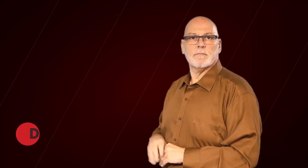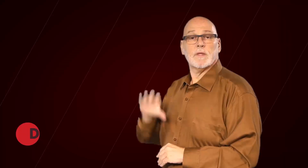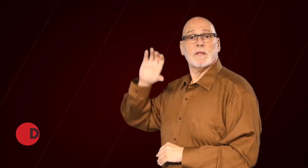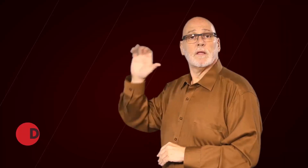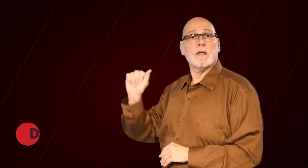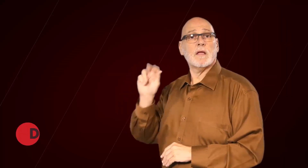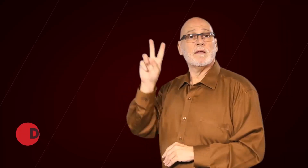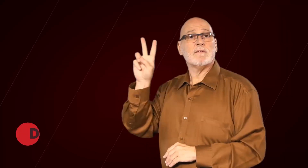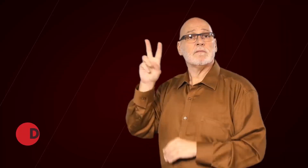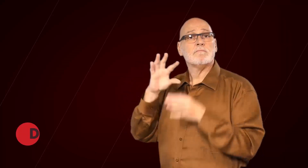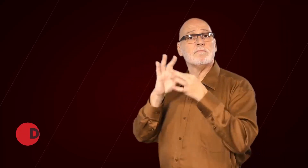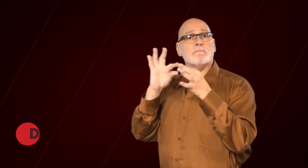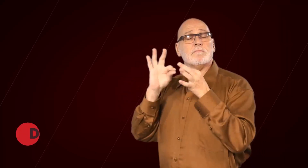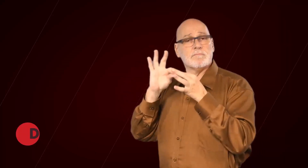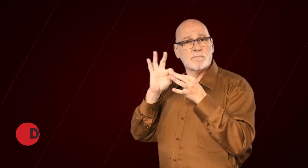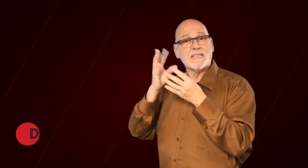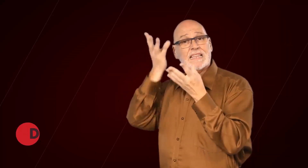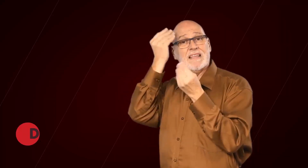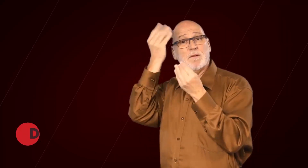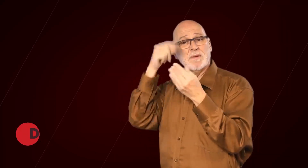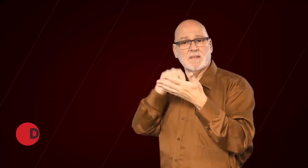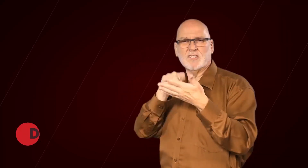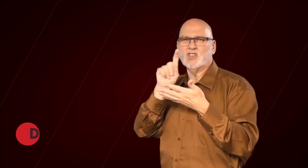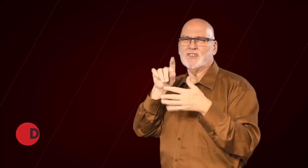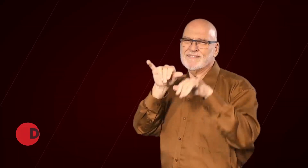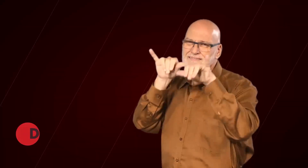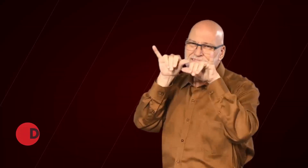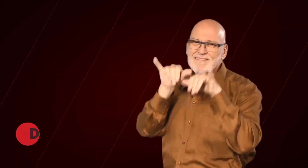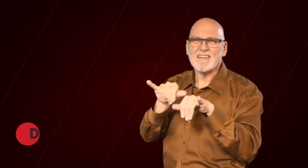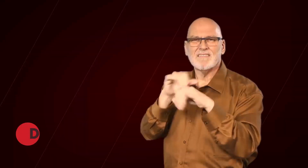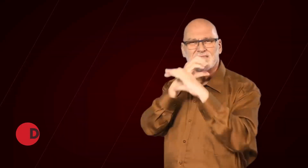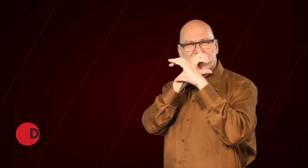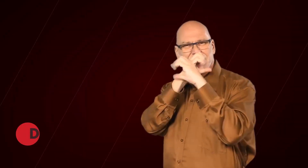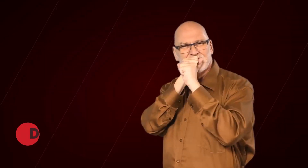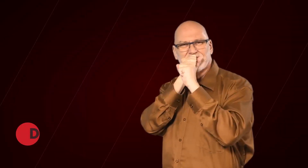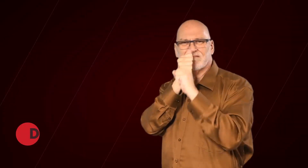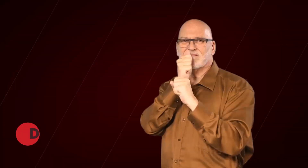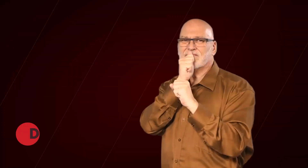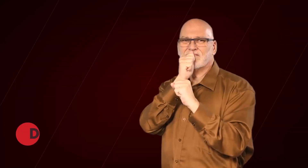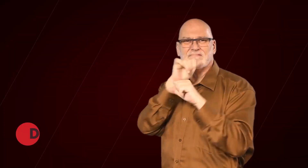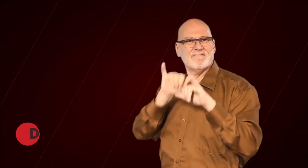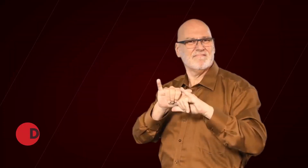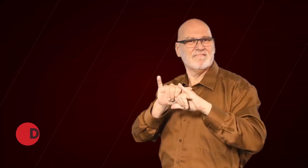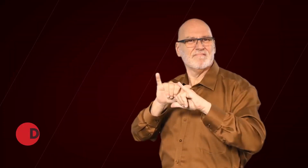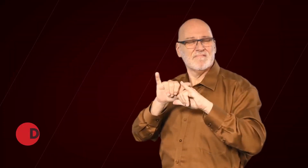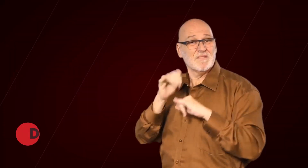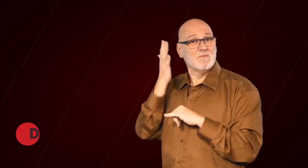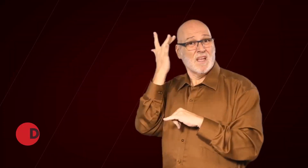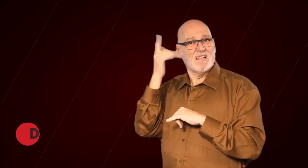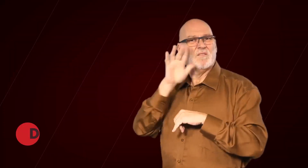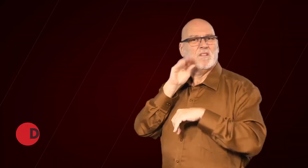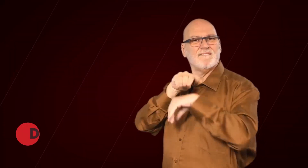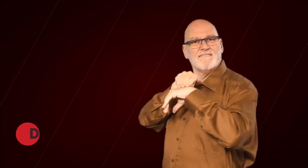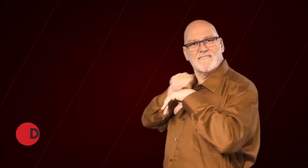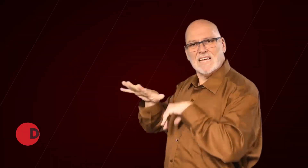[ANSELMO]: CAV says that information should remain confidential, as it could affect